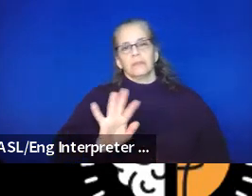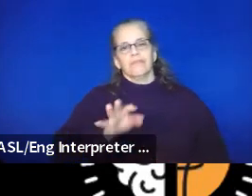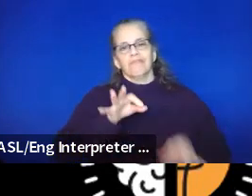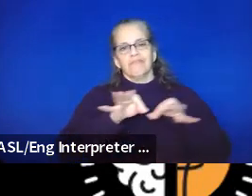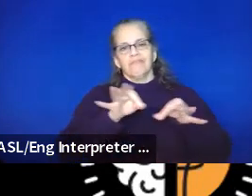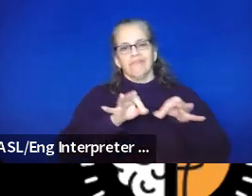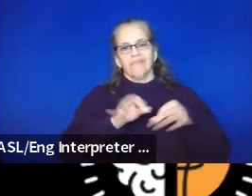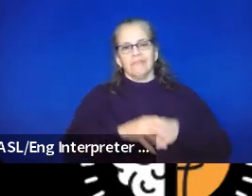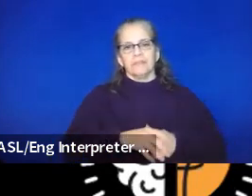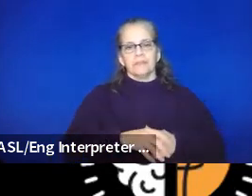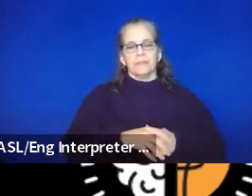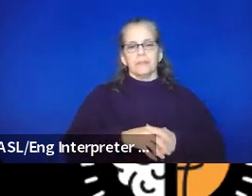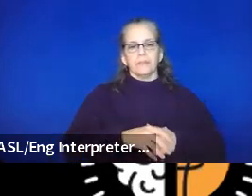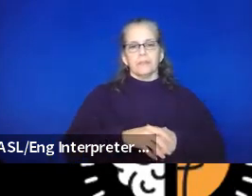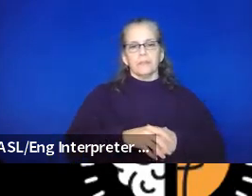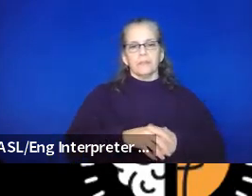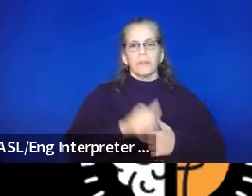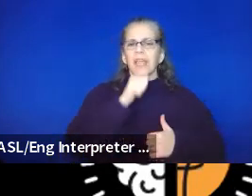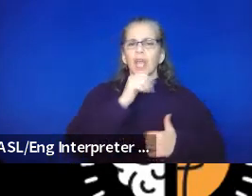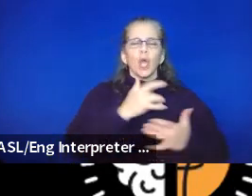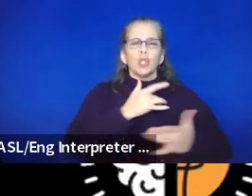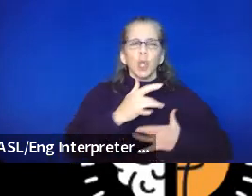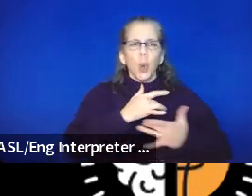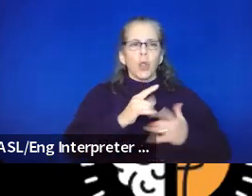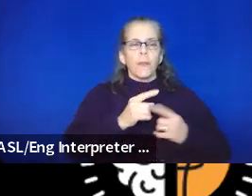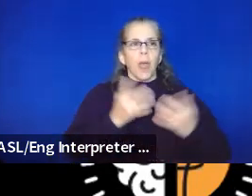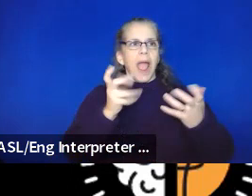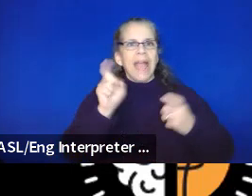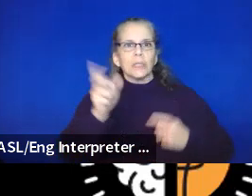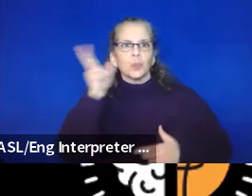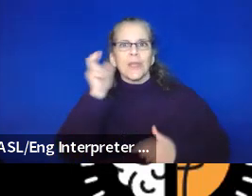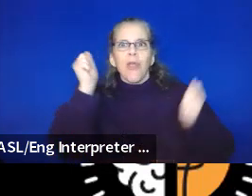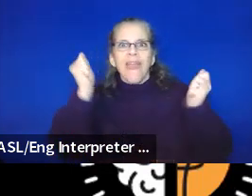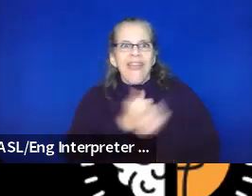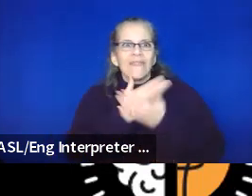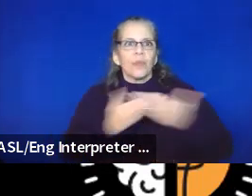Don't worry about don't worry about trying to hear everything. This is not something